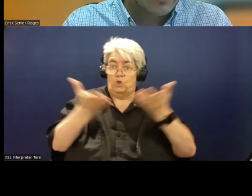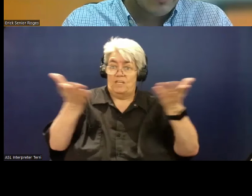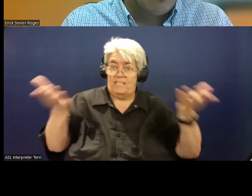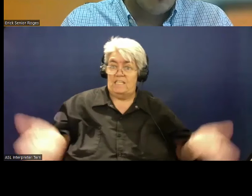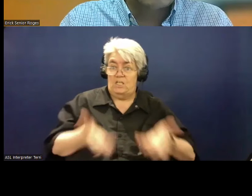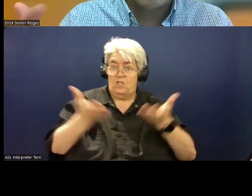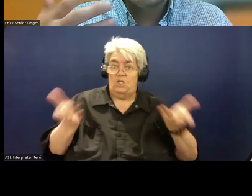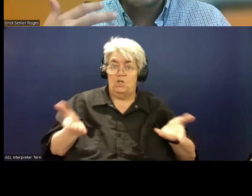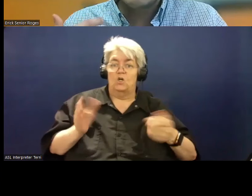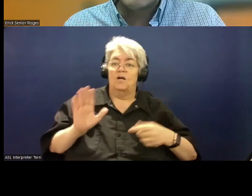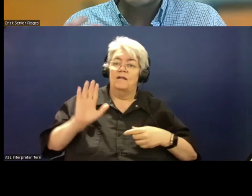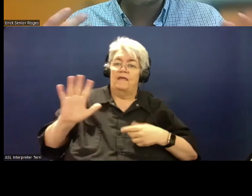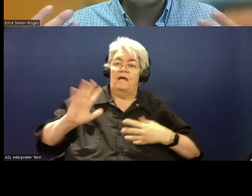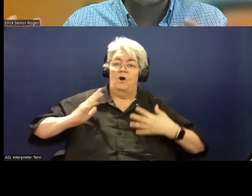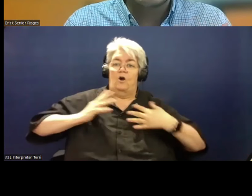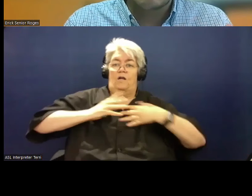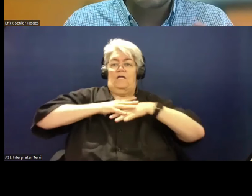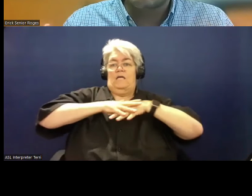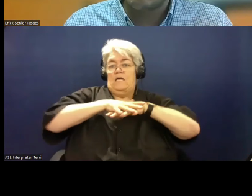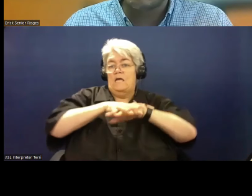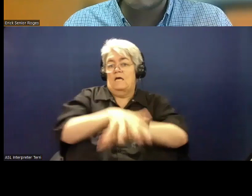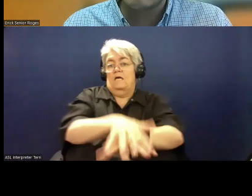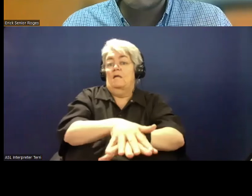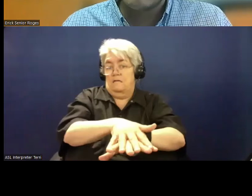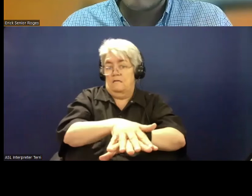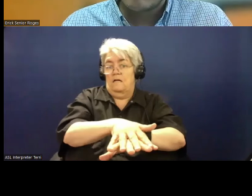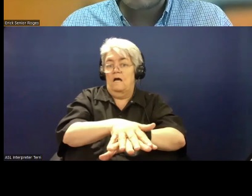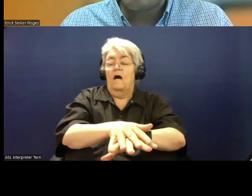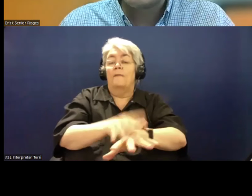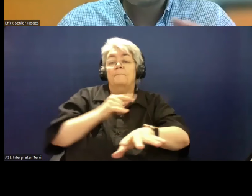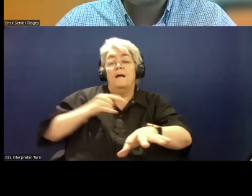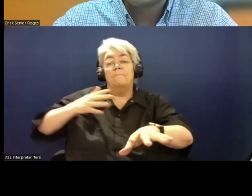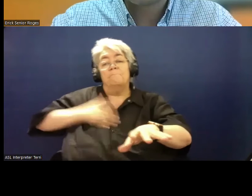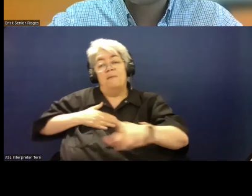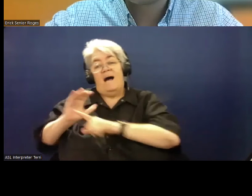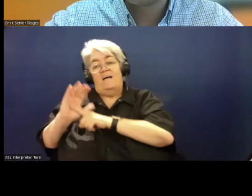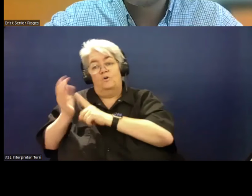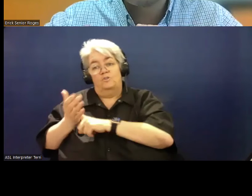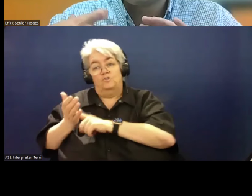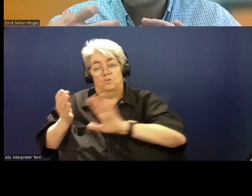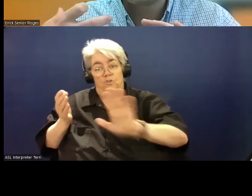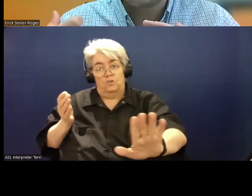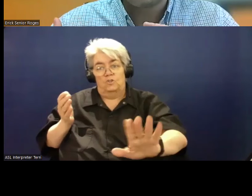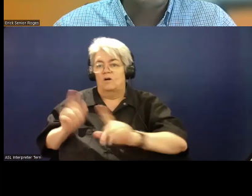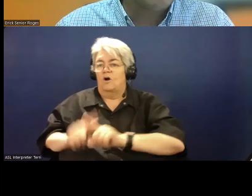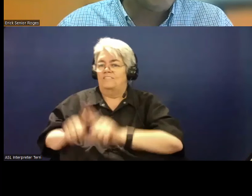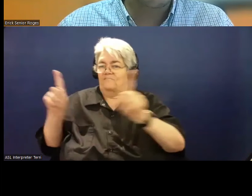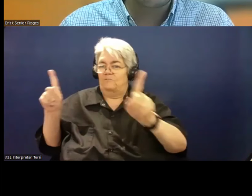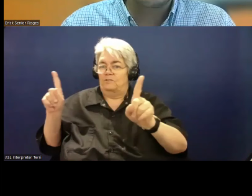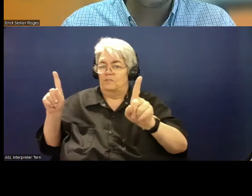AND TRY TO MAINTAIN ASPECTS OF THEIR OWN. YOU CAN SEE THERE IS STRESS OF BOTH